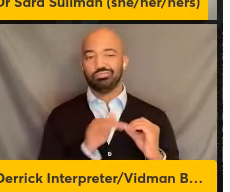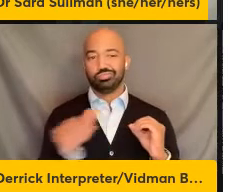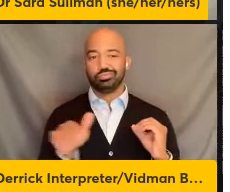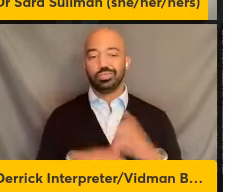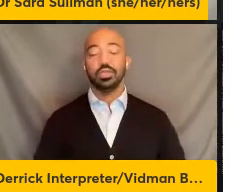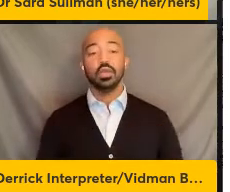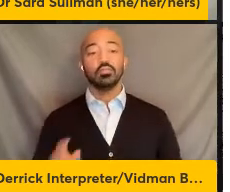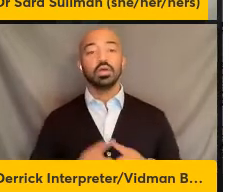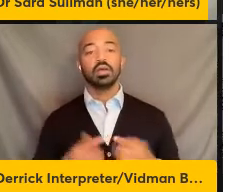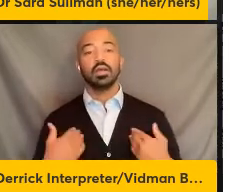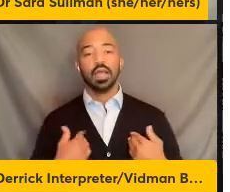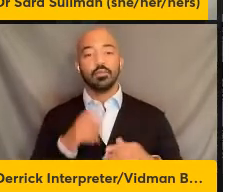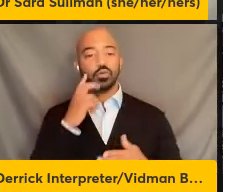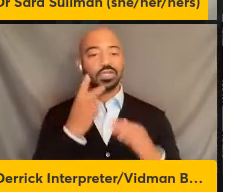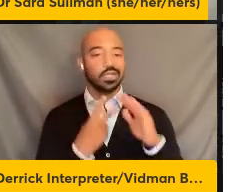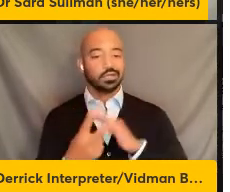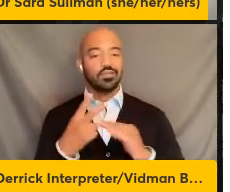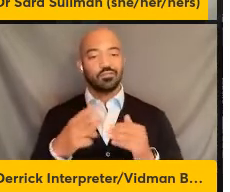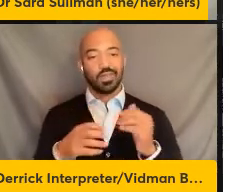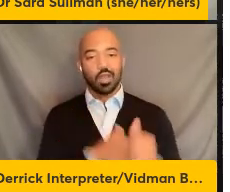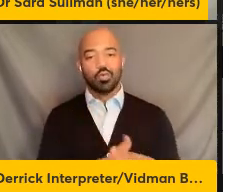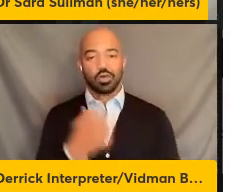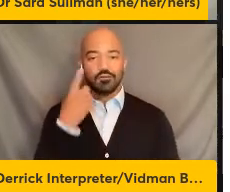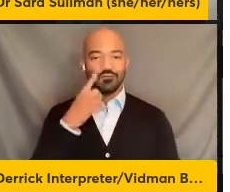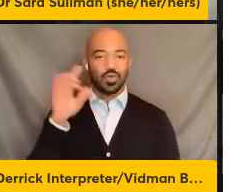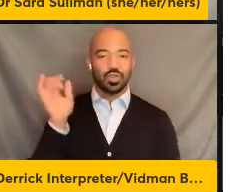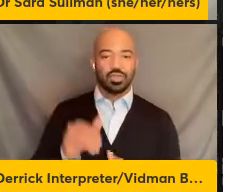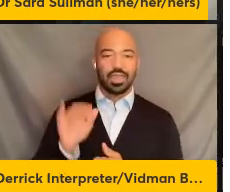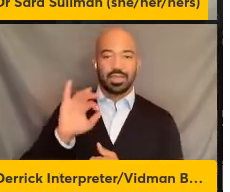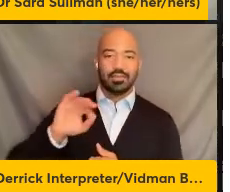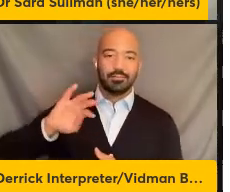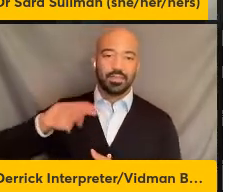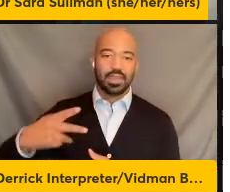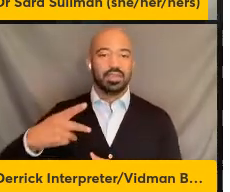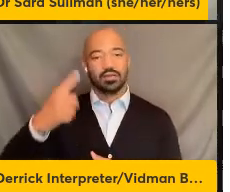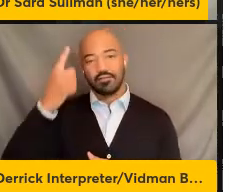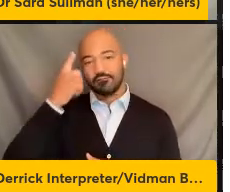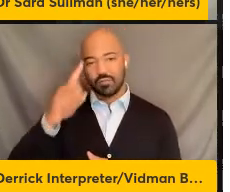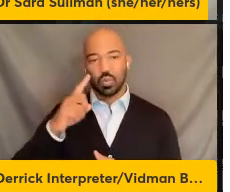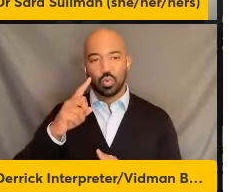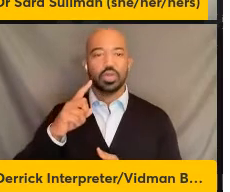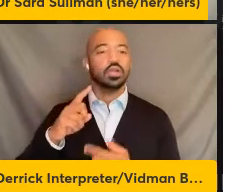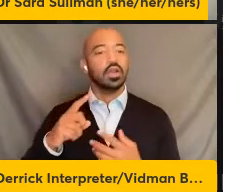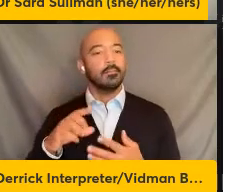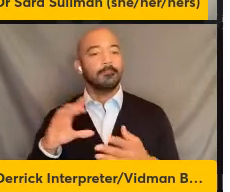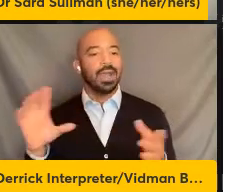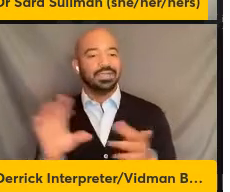predictive power of these genetic regulatory events of transcription factor binding. And because transcription factors